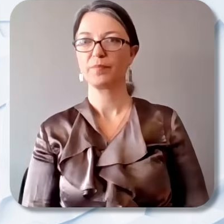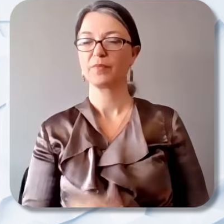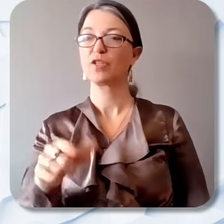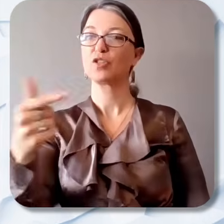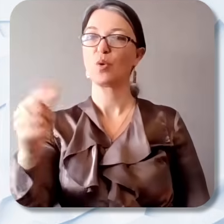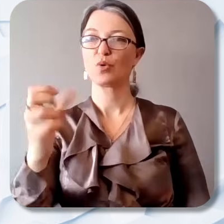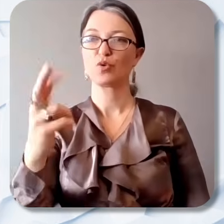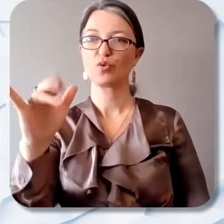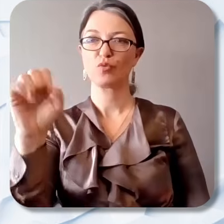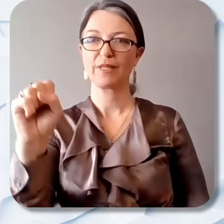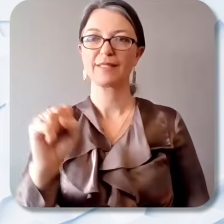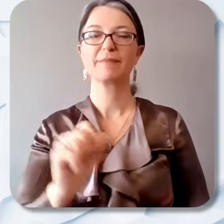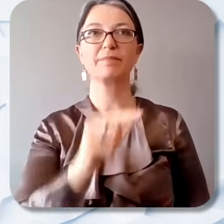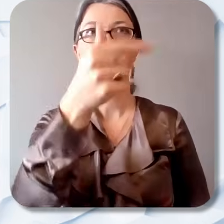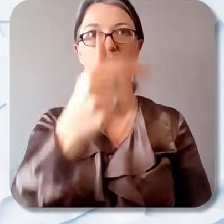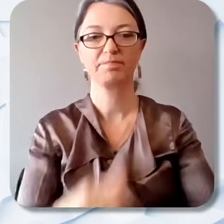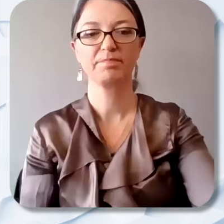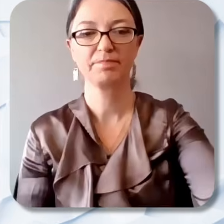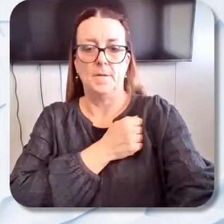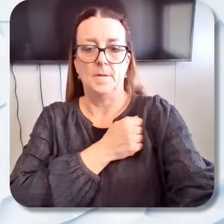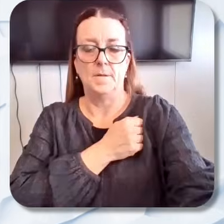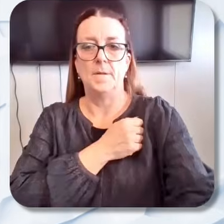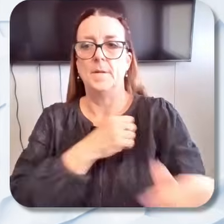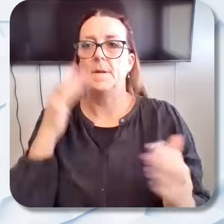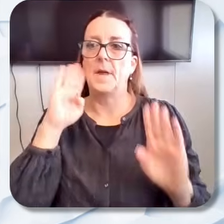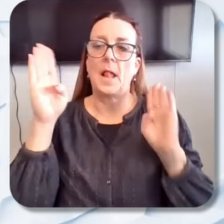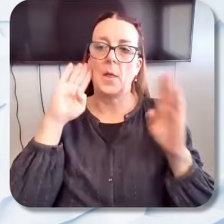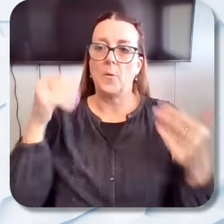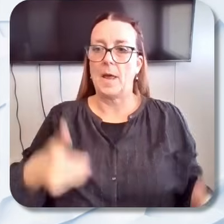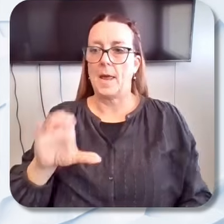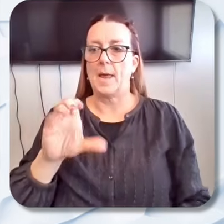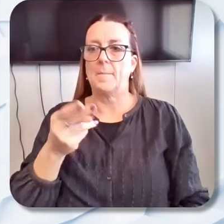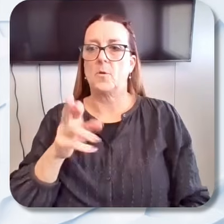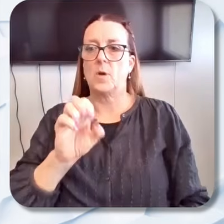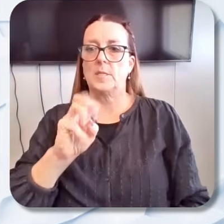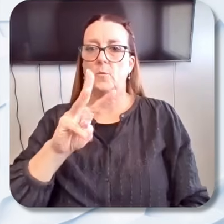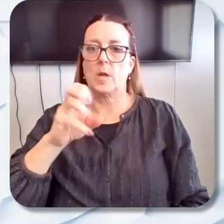Thank you. Good afternoon, everyone. My name's Christopher Williams. I'm a research data specialist here in the special education division.